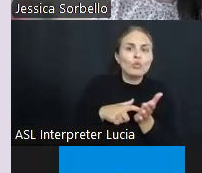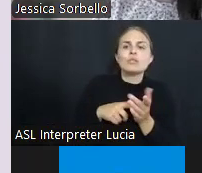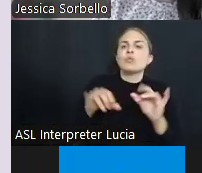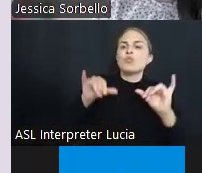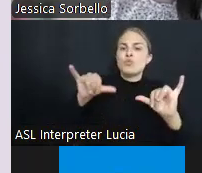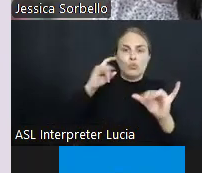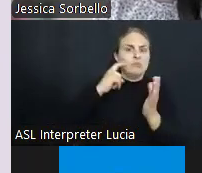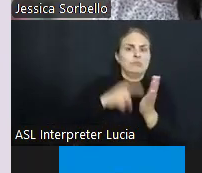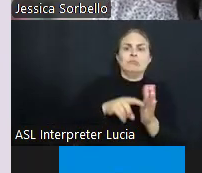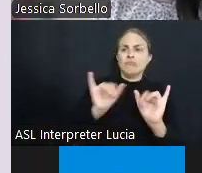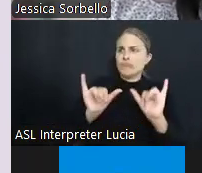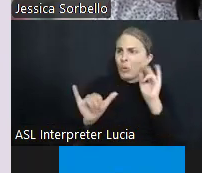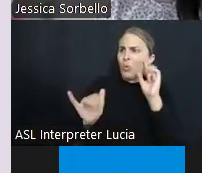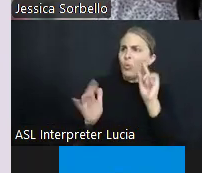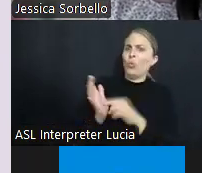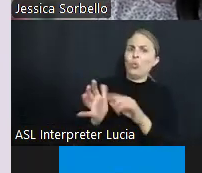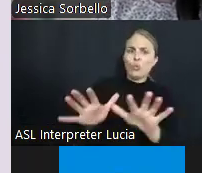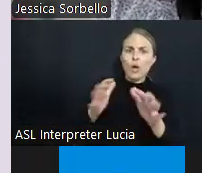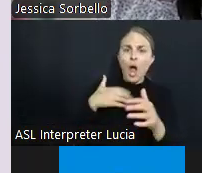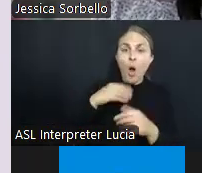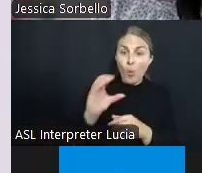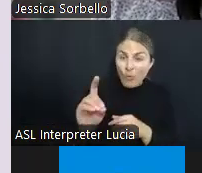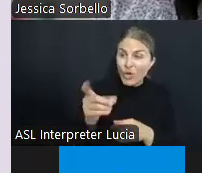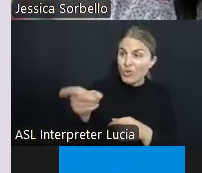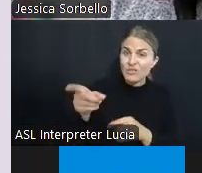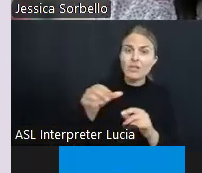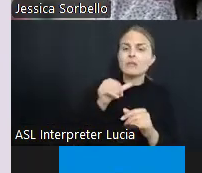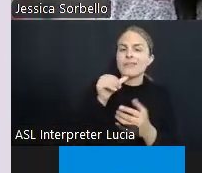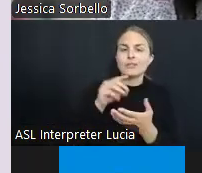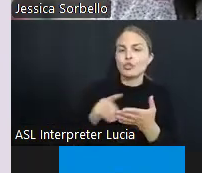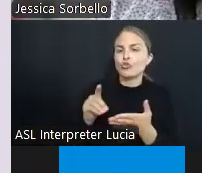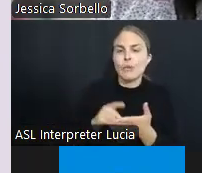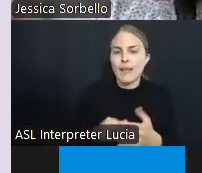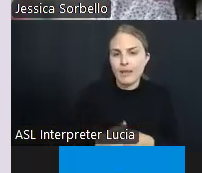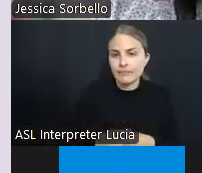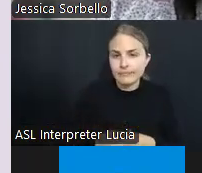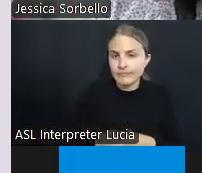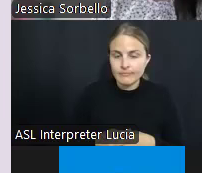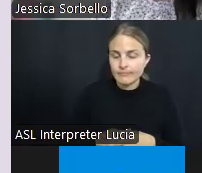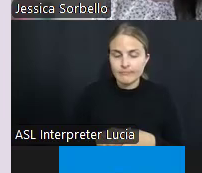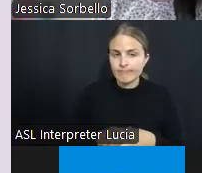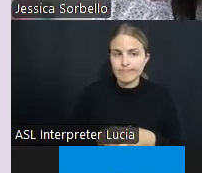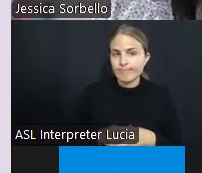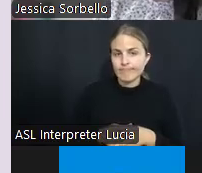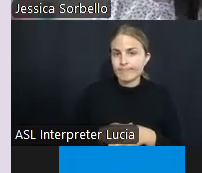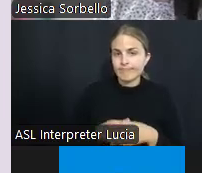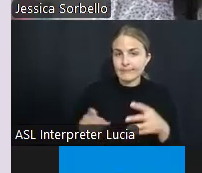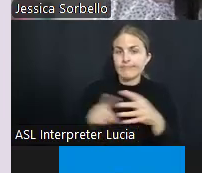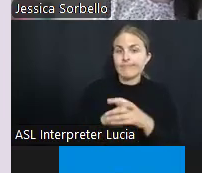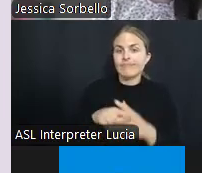discriminate. And that is because of, you know, fentanyl which we will discuss in a few slides. Keeping in mind again,